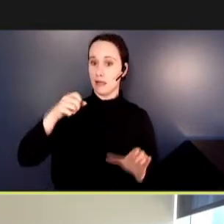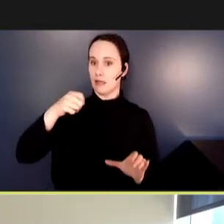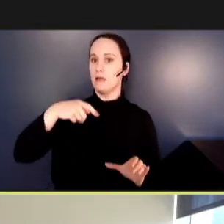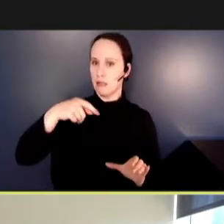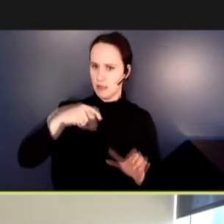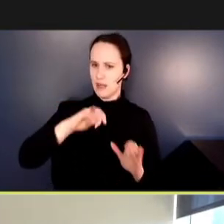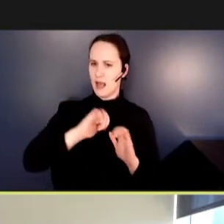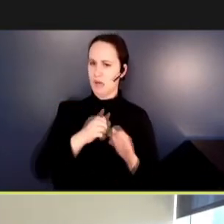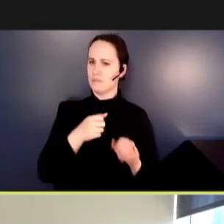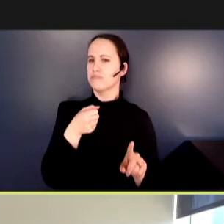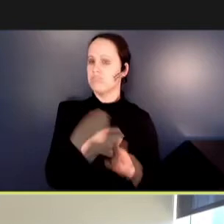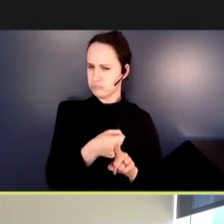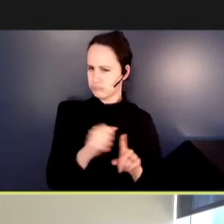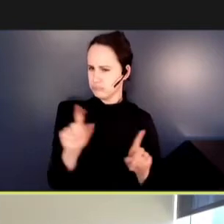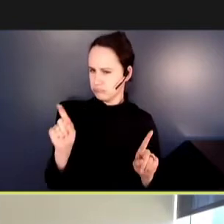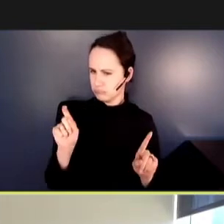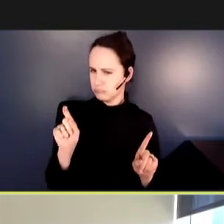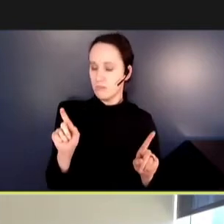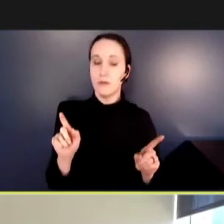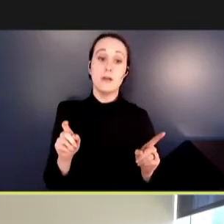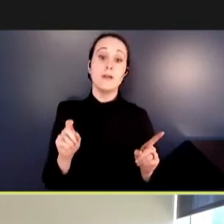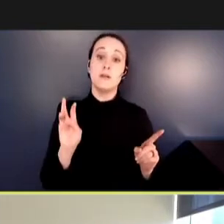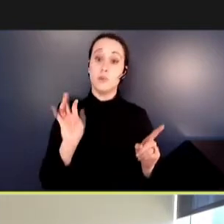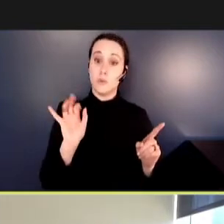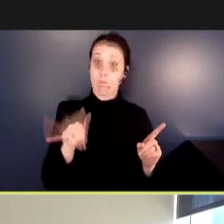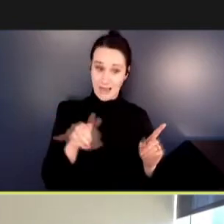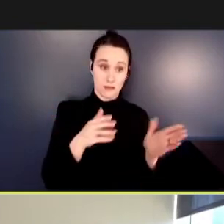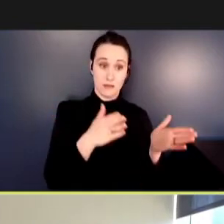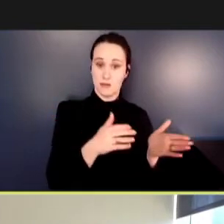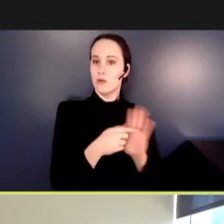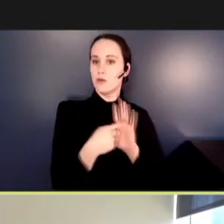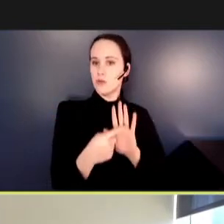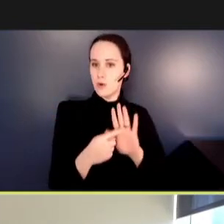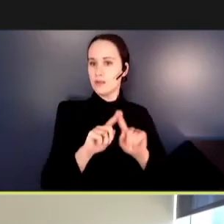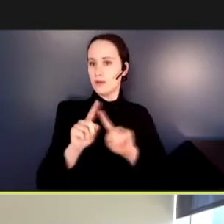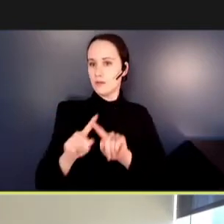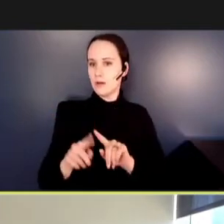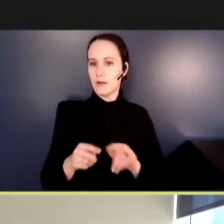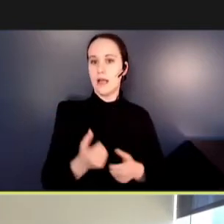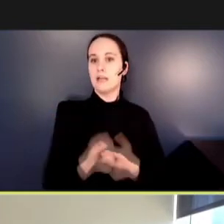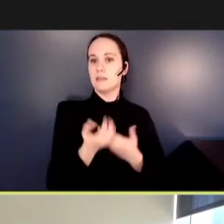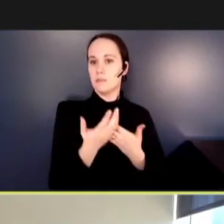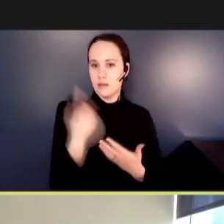This platform enables the rapid characterization of surface expressed viral glycoproteins. We use